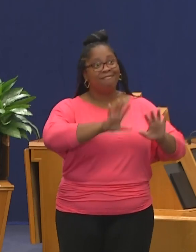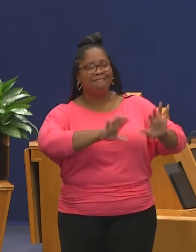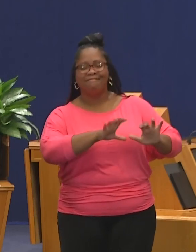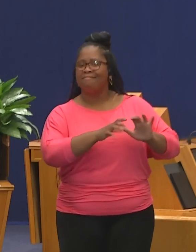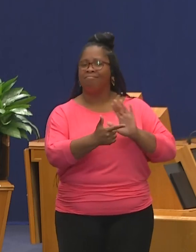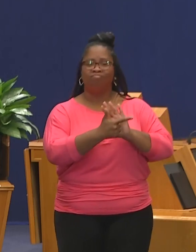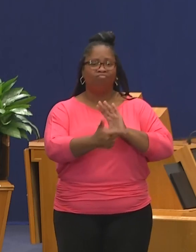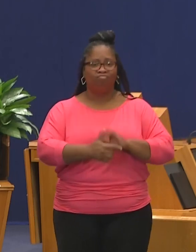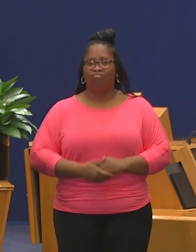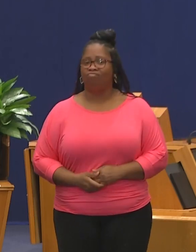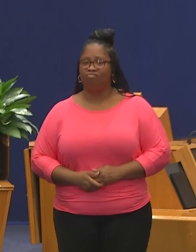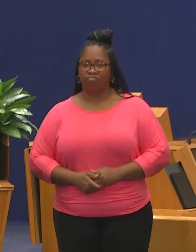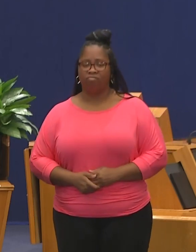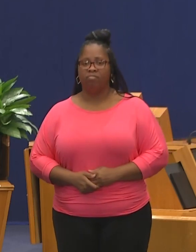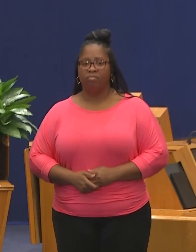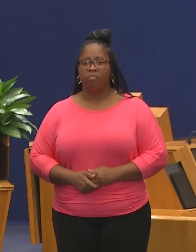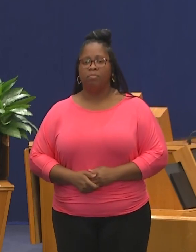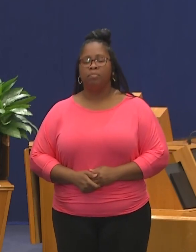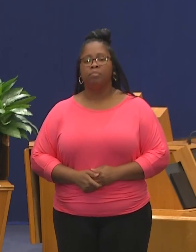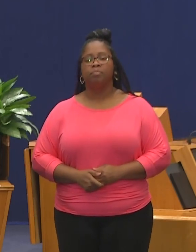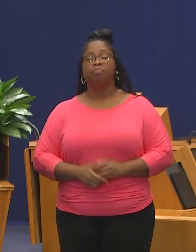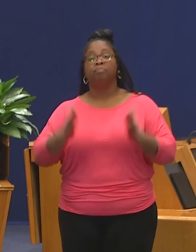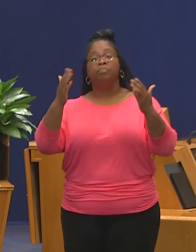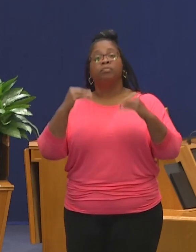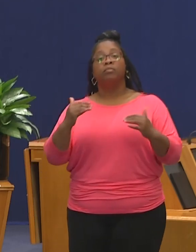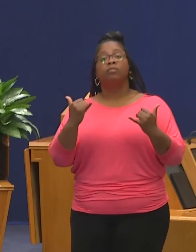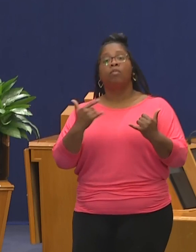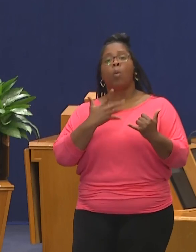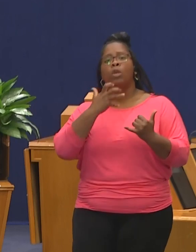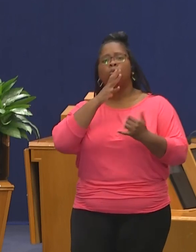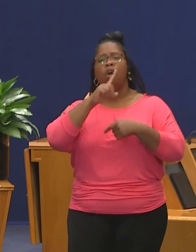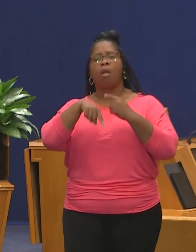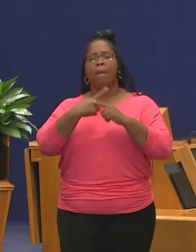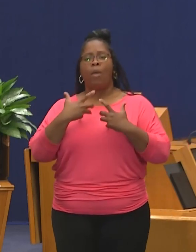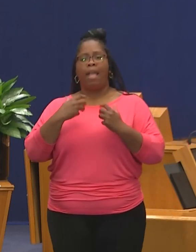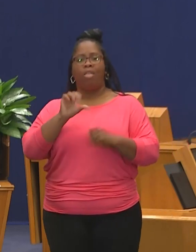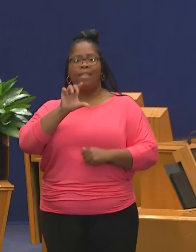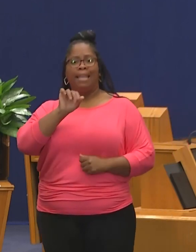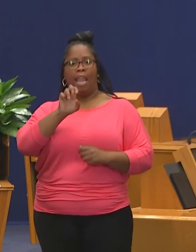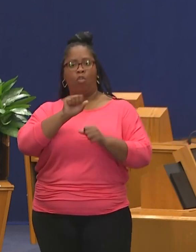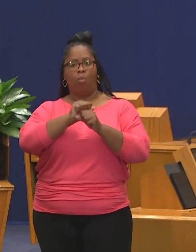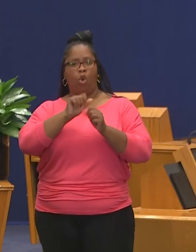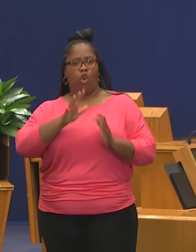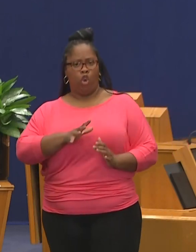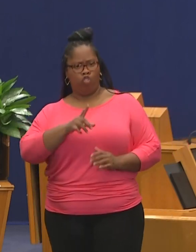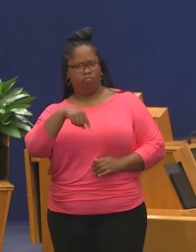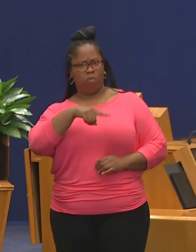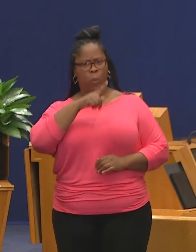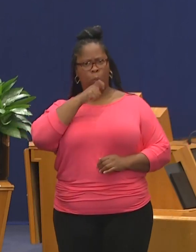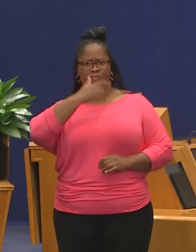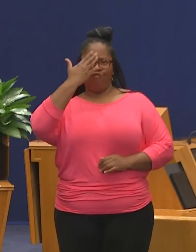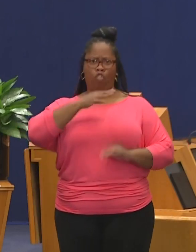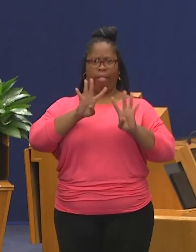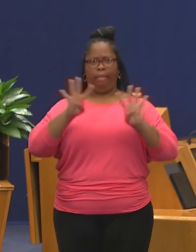NO VISITORS ALLOWED AT ALL OF THESE FACILITIES.